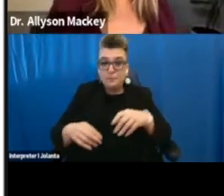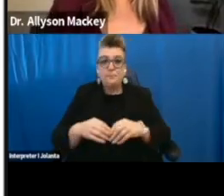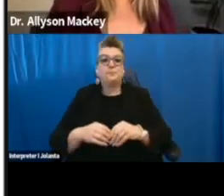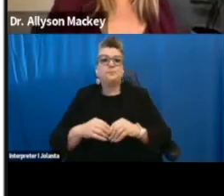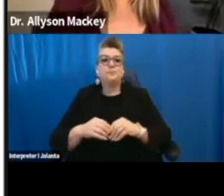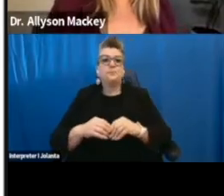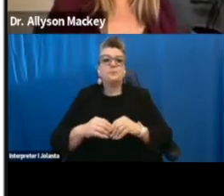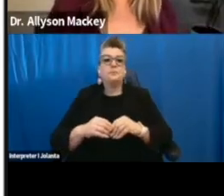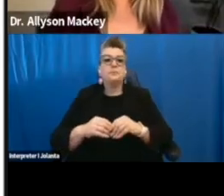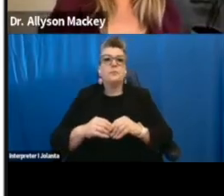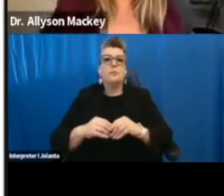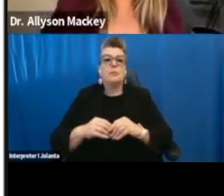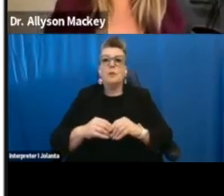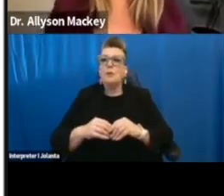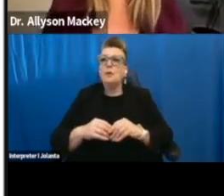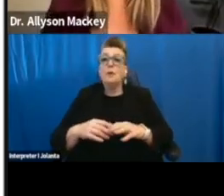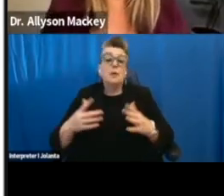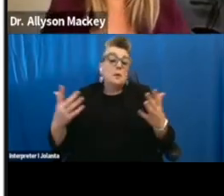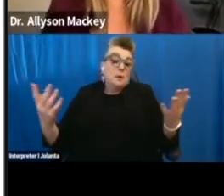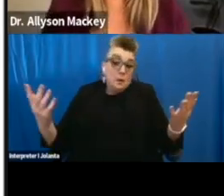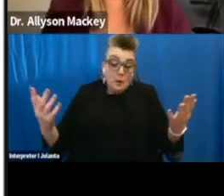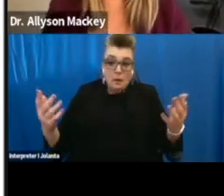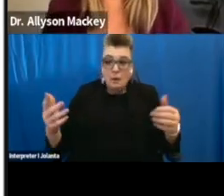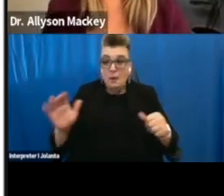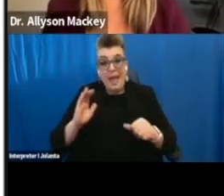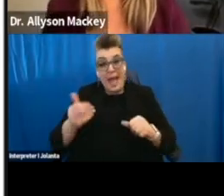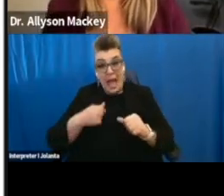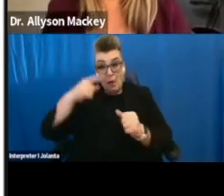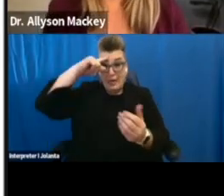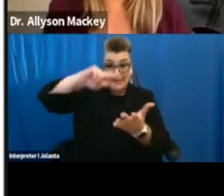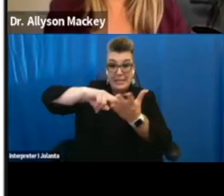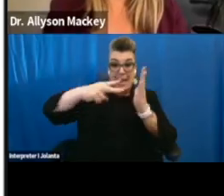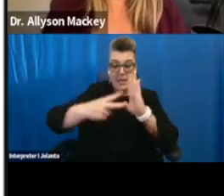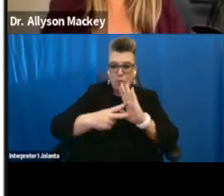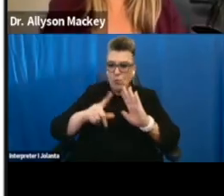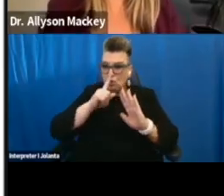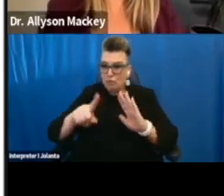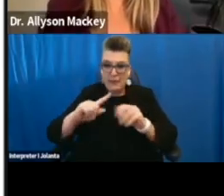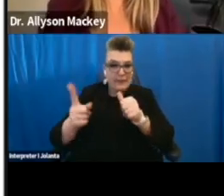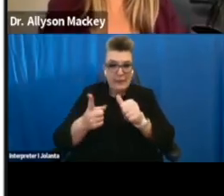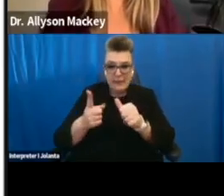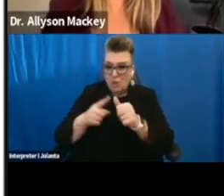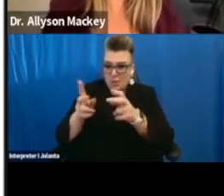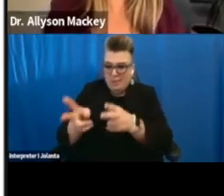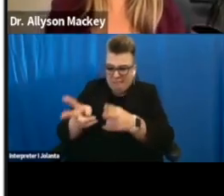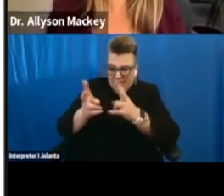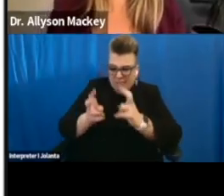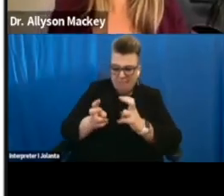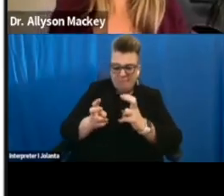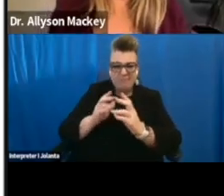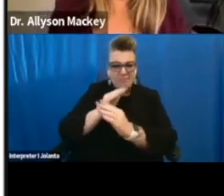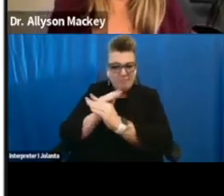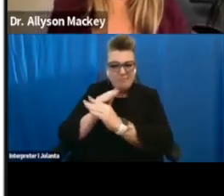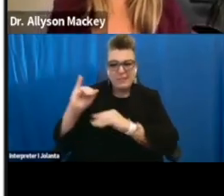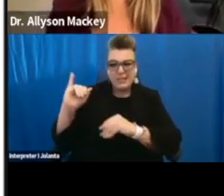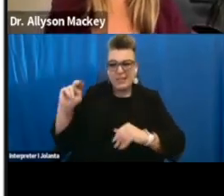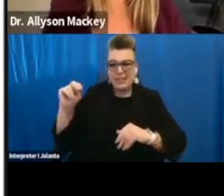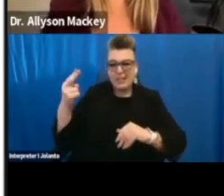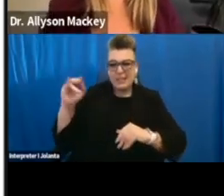so ideally we'd be looking at inhibitory cells but these cells are classified based on the